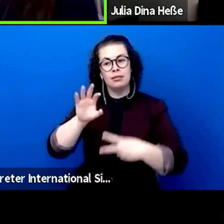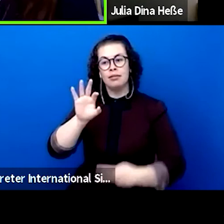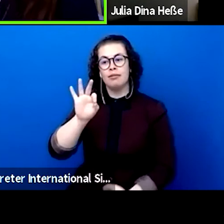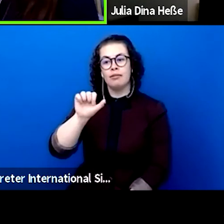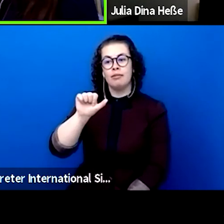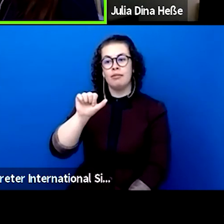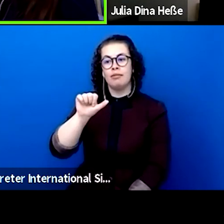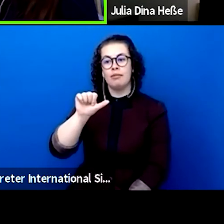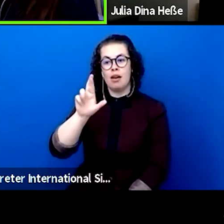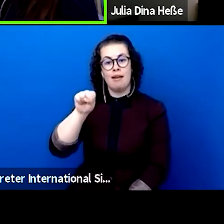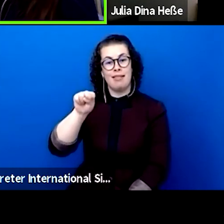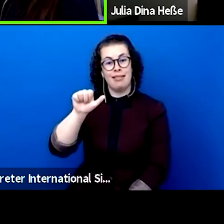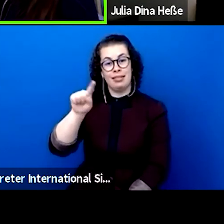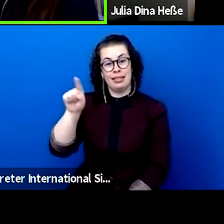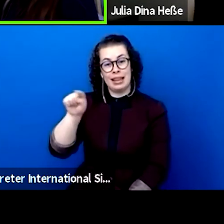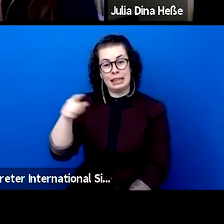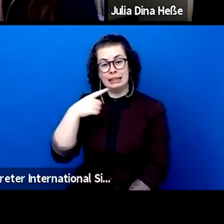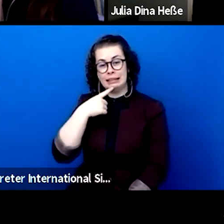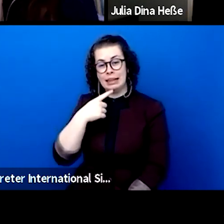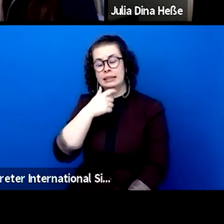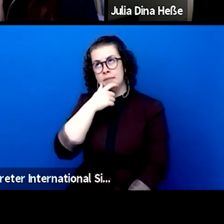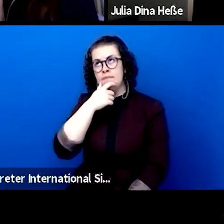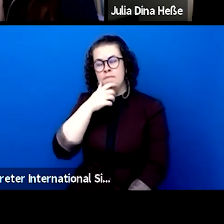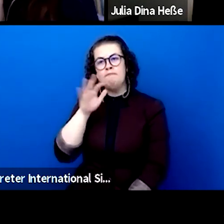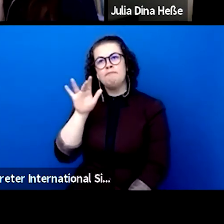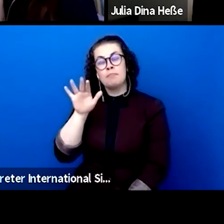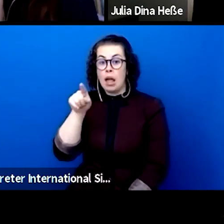I think that what that also does, I would totally agree with what she's just said. I think what that